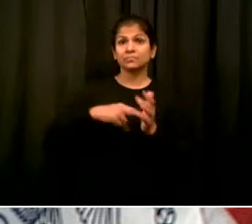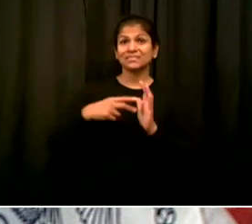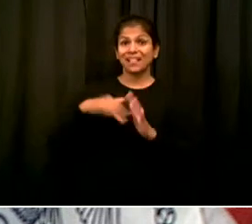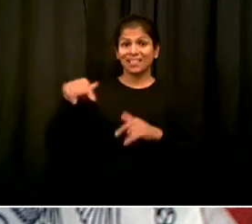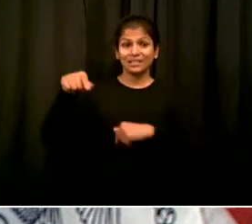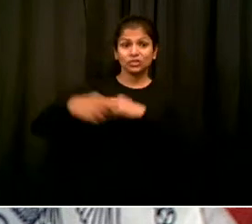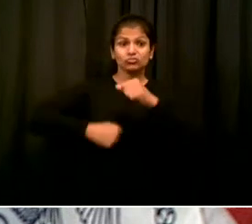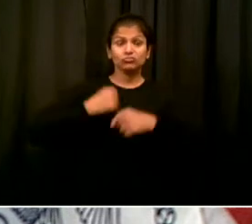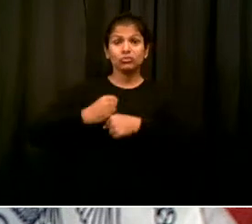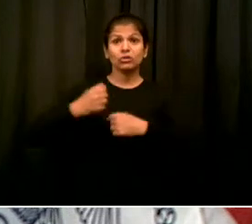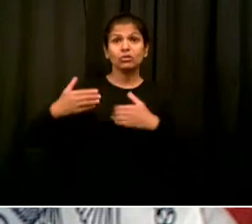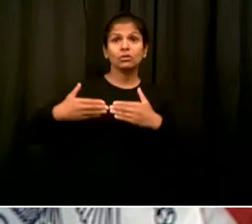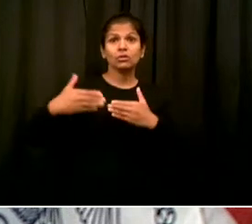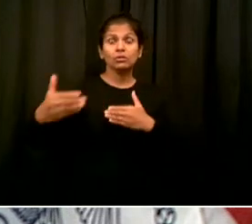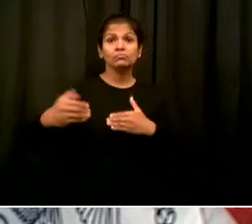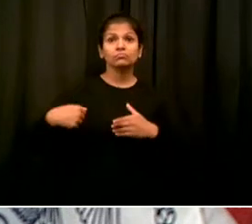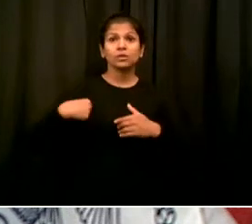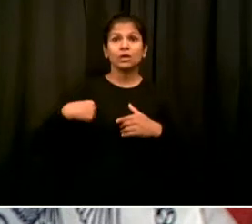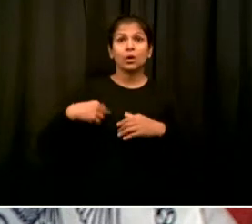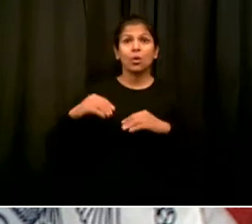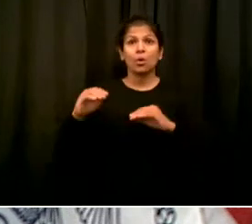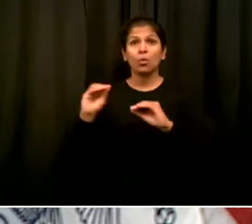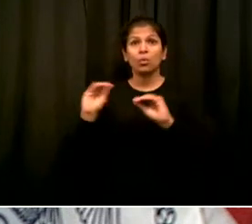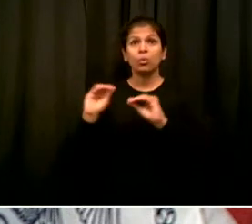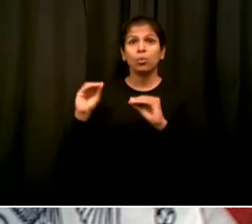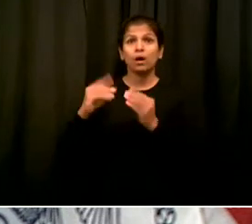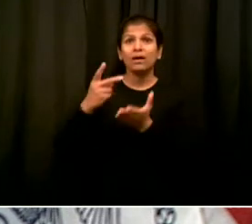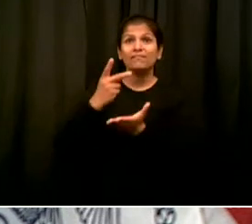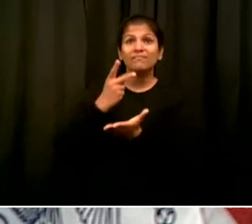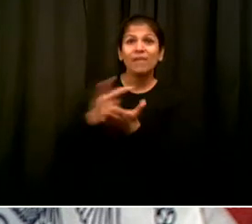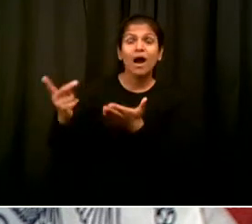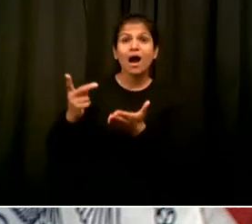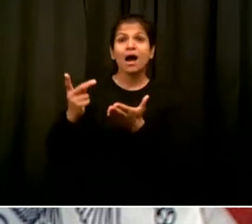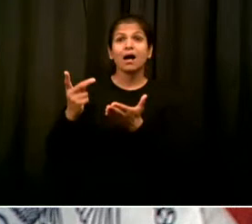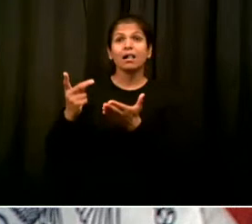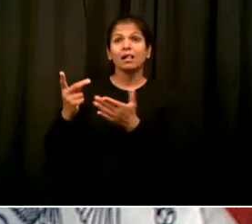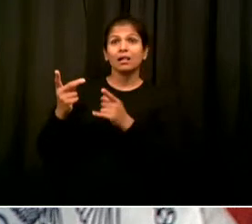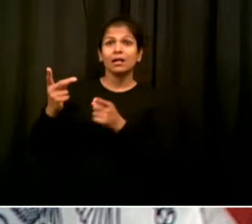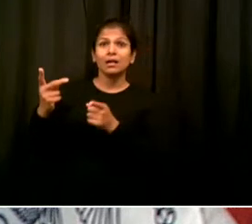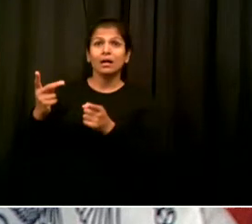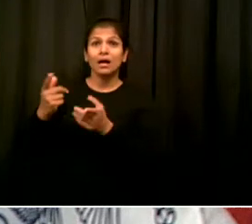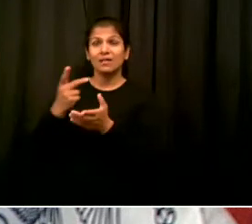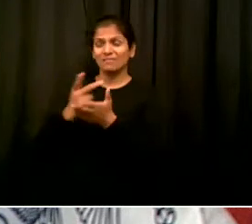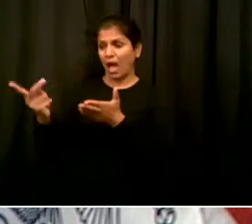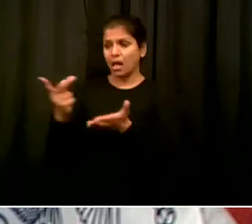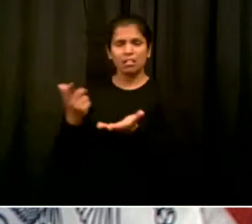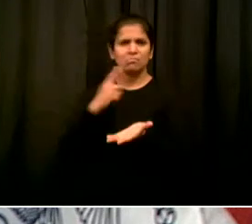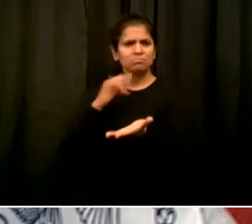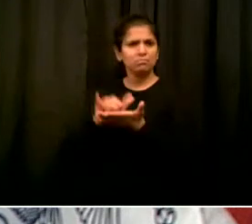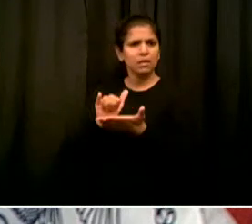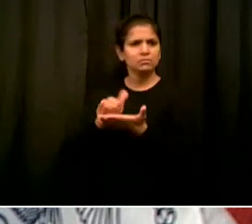THAT MEAN FOR THEIR CHILDREN. DOES THAT MEAN NO NO CHILDREN WILL BE HELD BACK THIS YEAR? WHAT IT MEANS